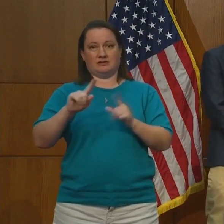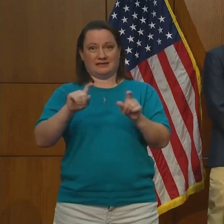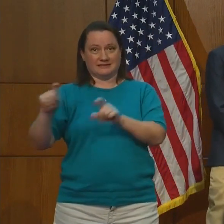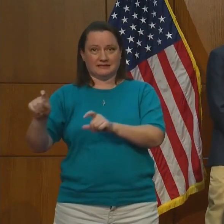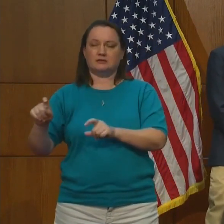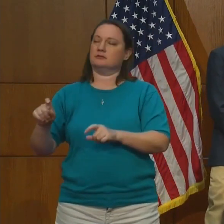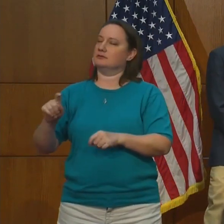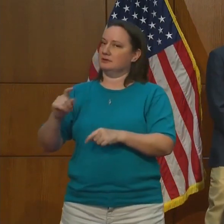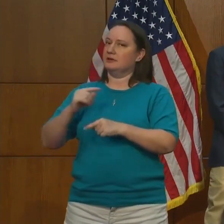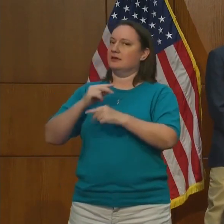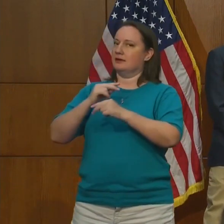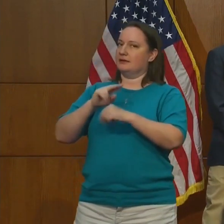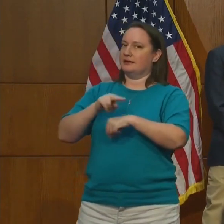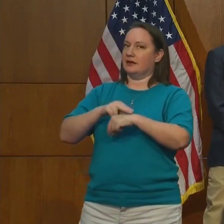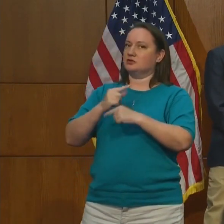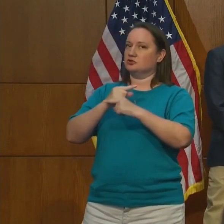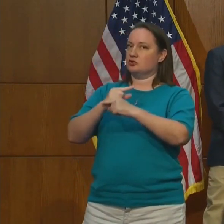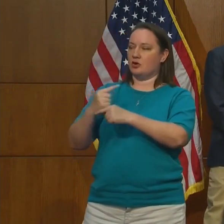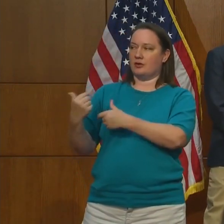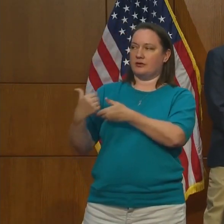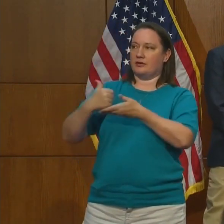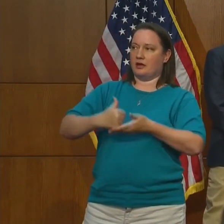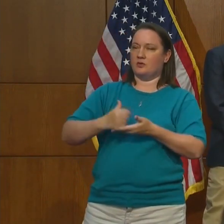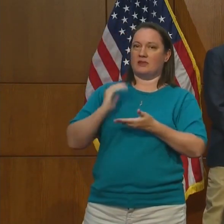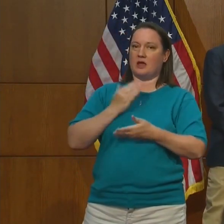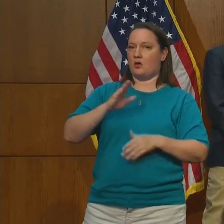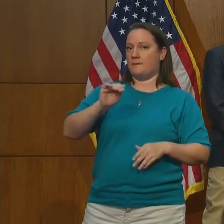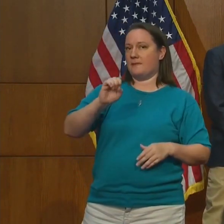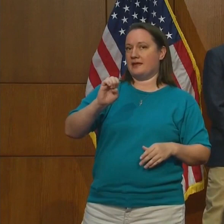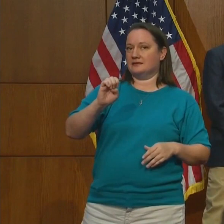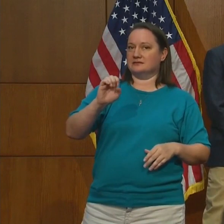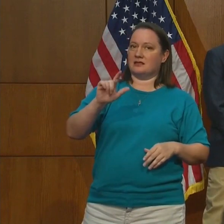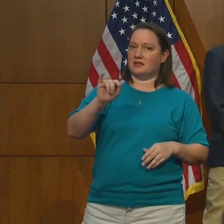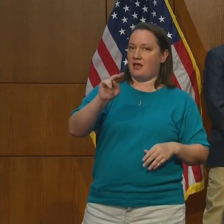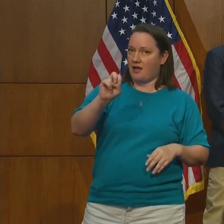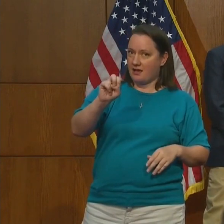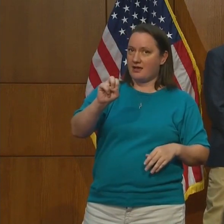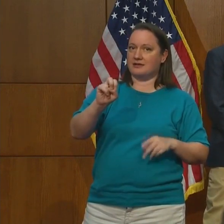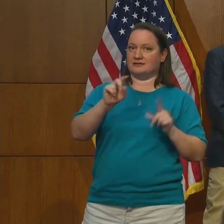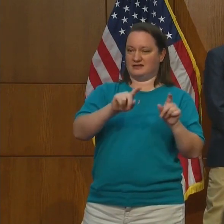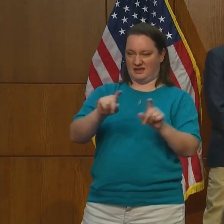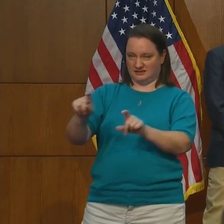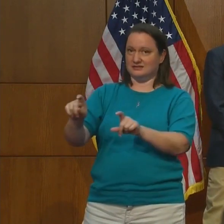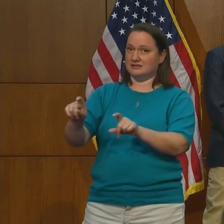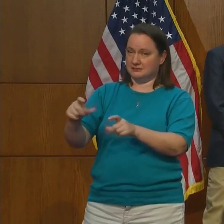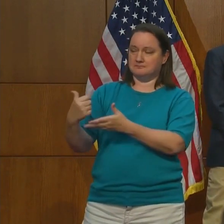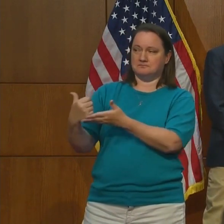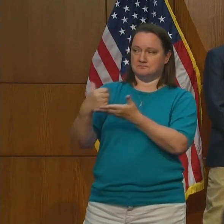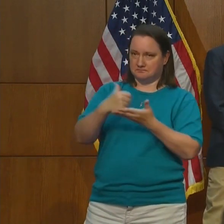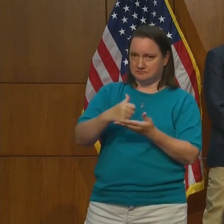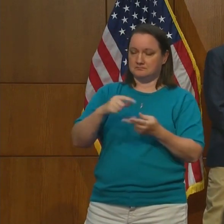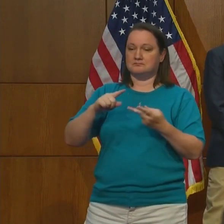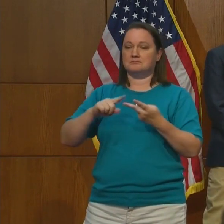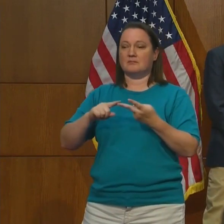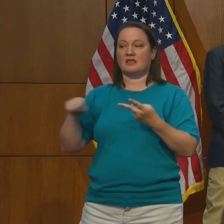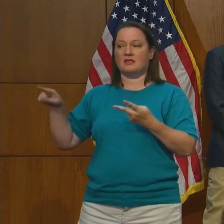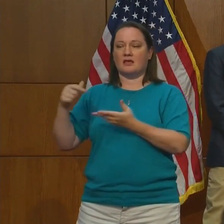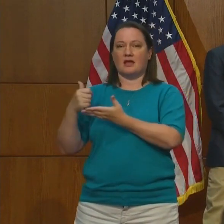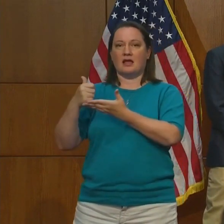TO WORK. THE LADY'S. HOUSE KIRSTEN. SO THE NATIONAL GUARD WAS BROUGHT ON BOARD TO DO THE WHAT WE CALL BASELINE OR THE INITIAL POINT PREVALENCE